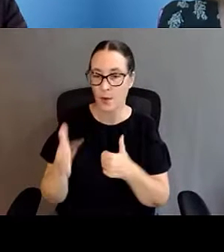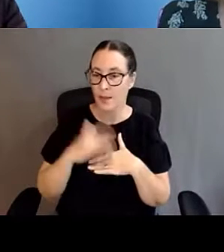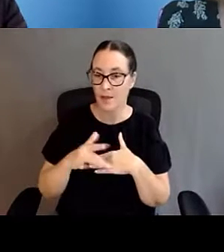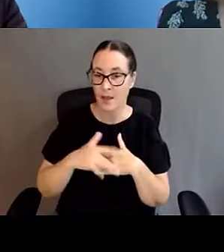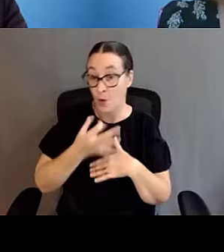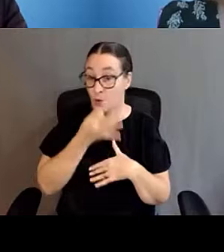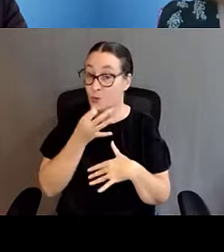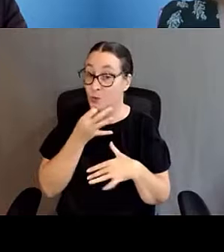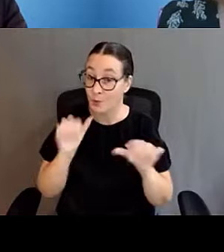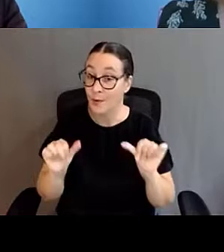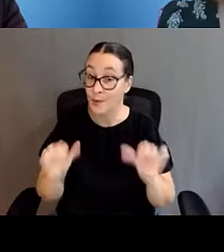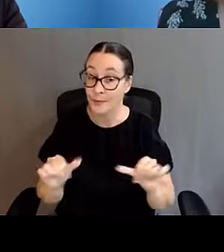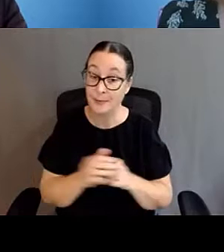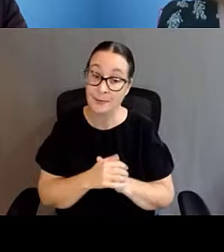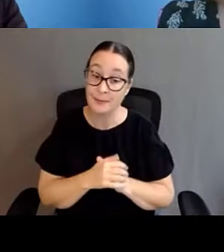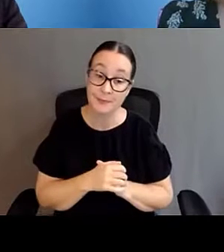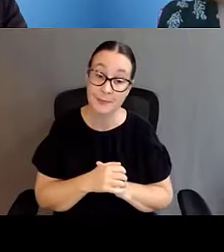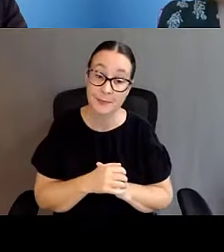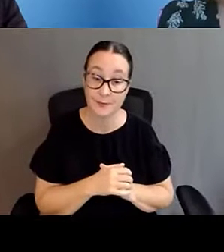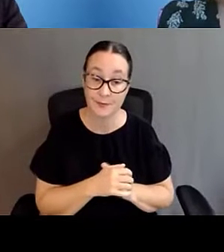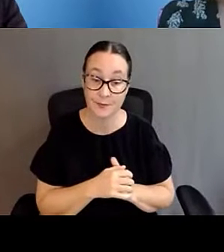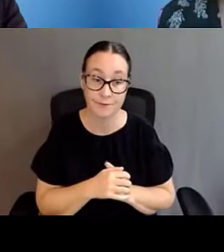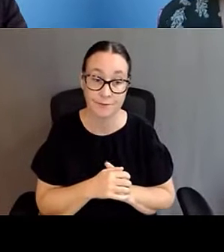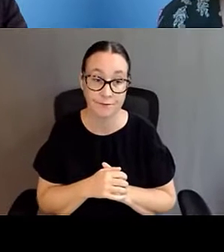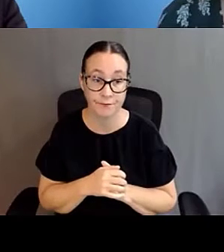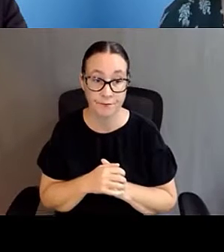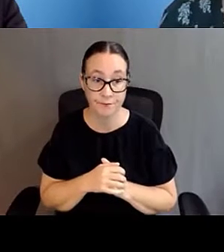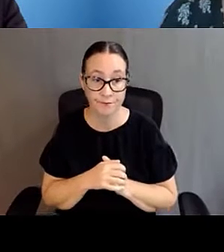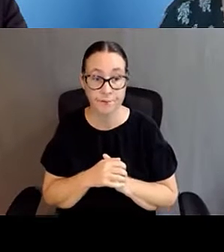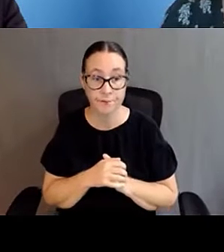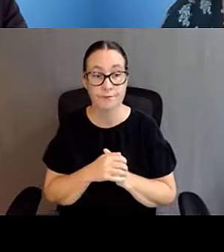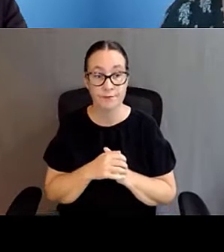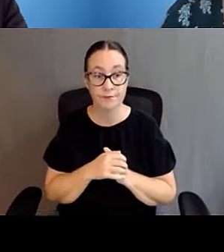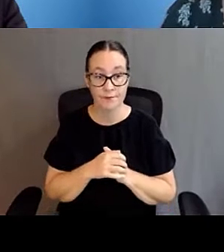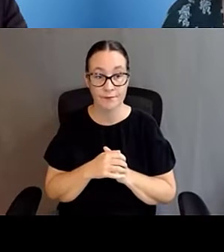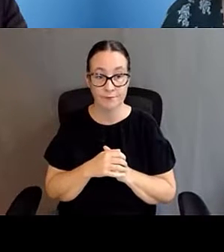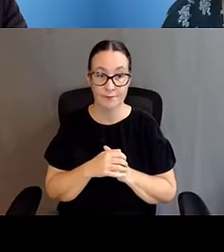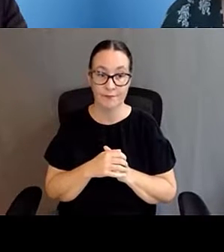So do plan to tune in for webinar two